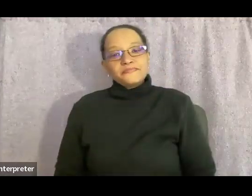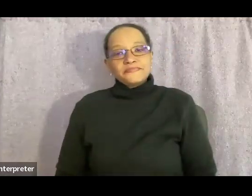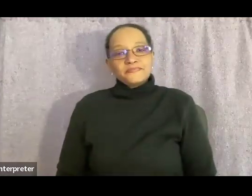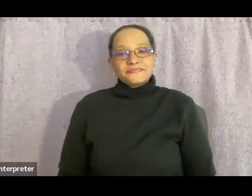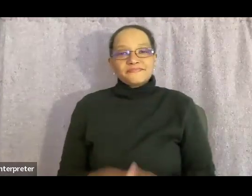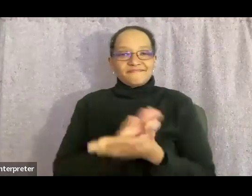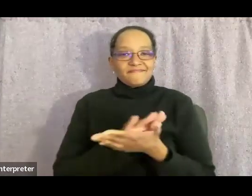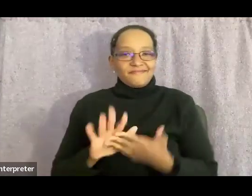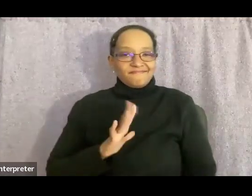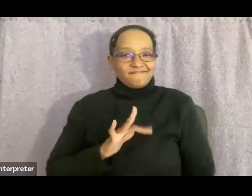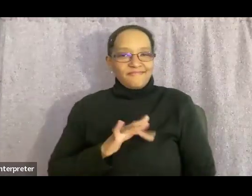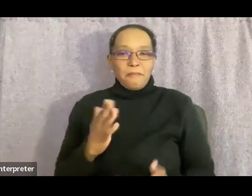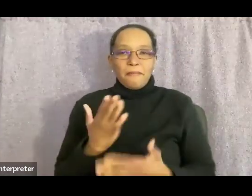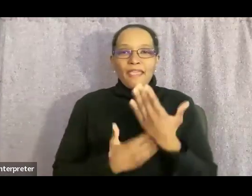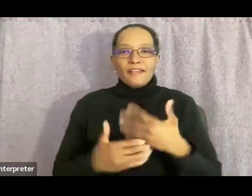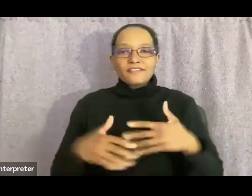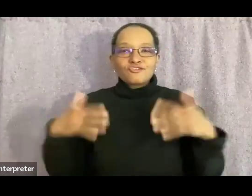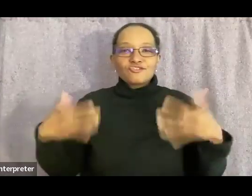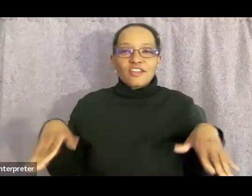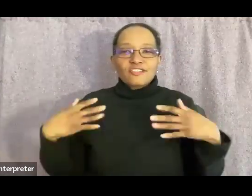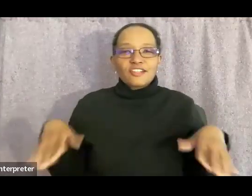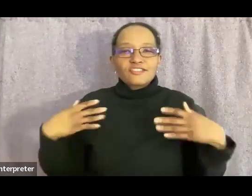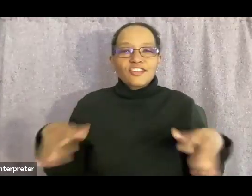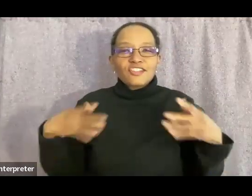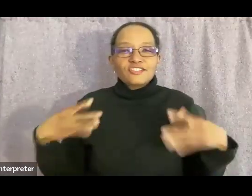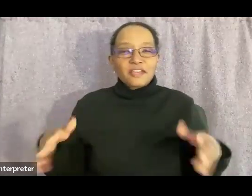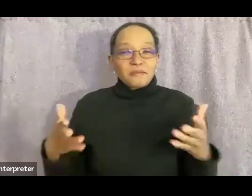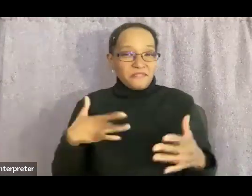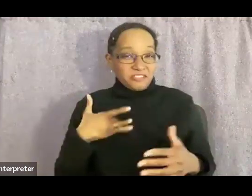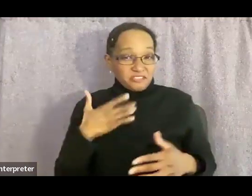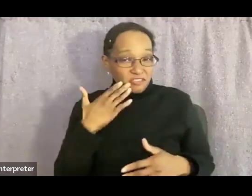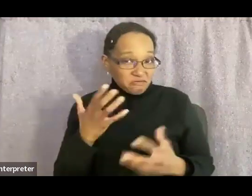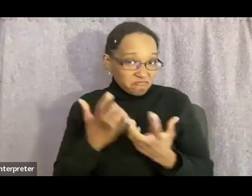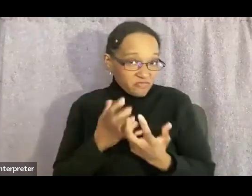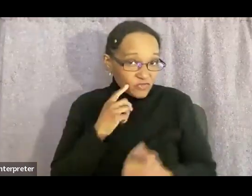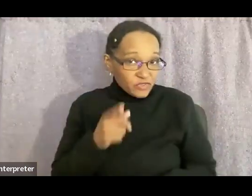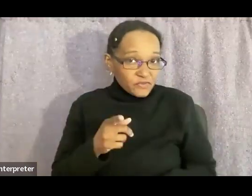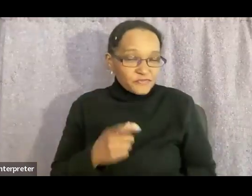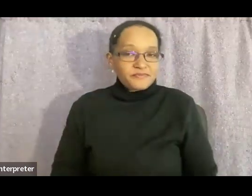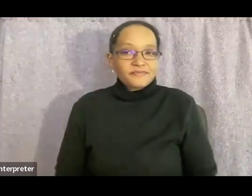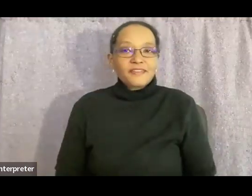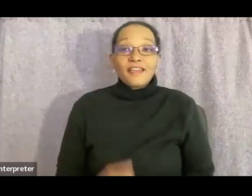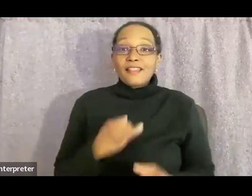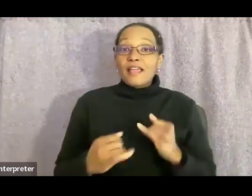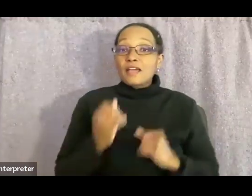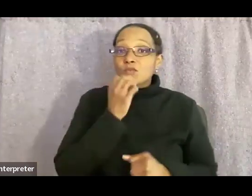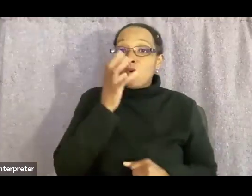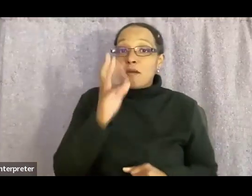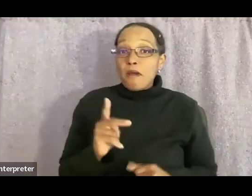Maybe shake the hands out, if that feels like a good idea. Our last warmup will be squeezing the hands.